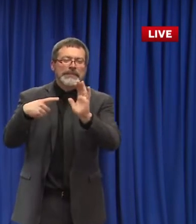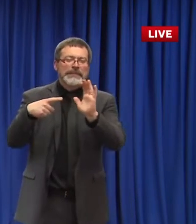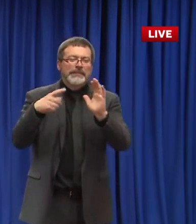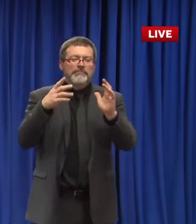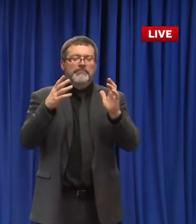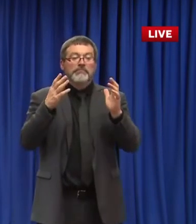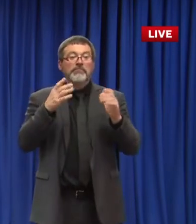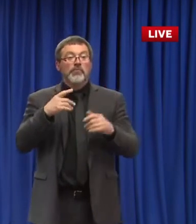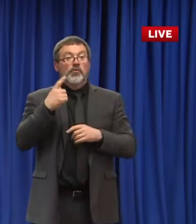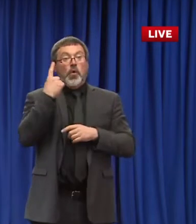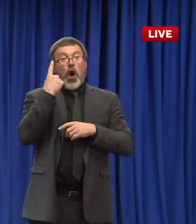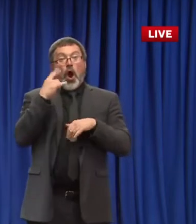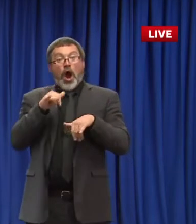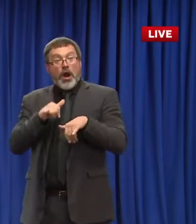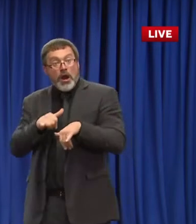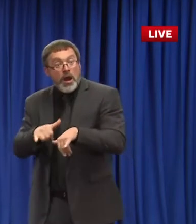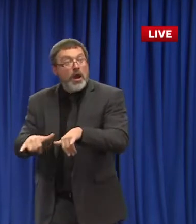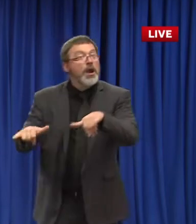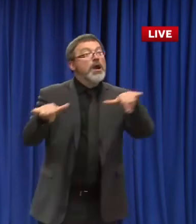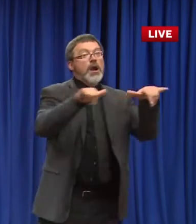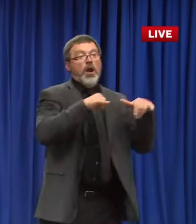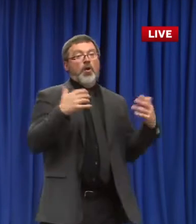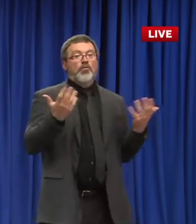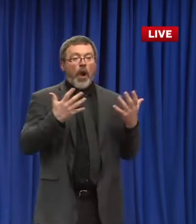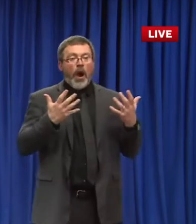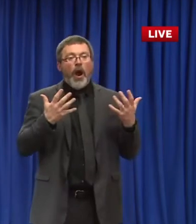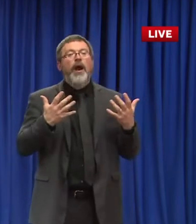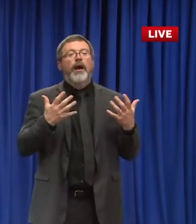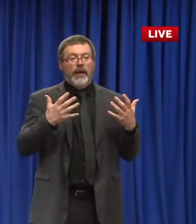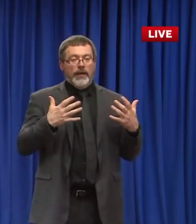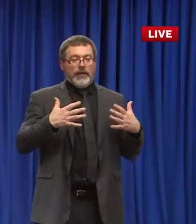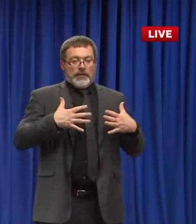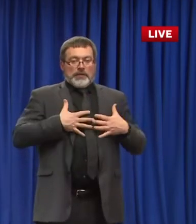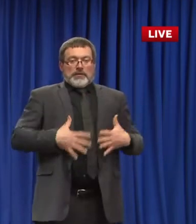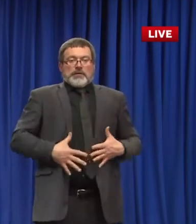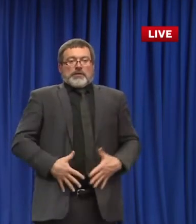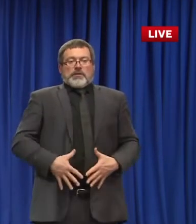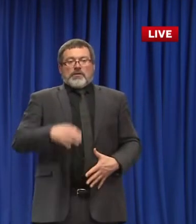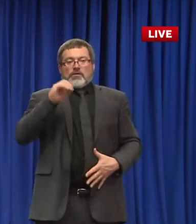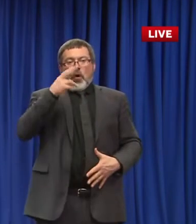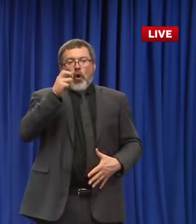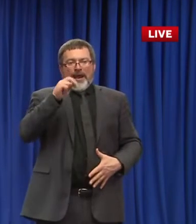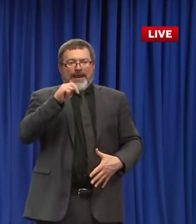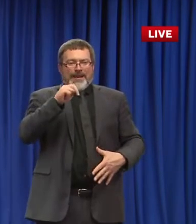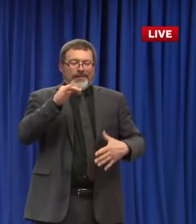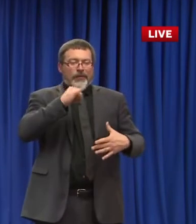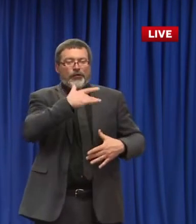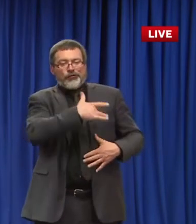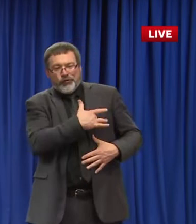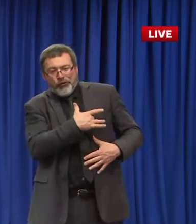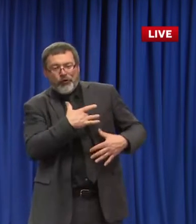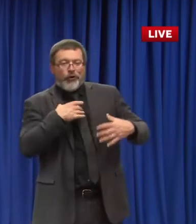PRIMARY CAUSE BUT WHAT HAS BEEN I THINK ONE OF THE COMMON FEATURES IS IS THAT THERE’S EVIDENCE OF MULTIPLE.